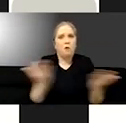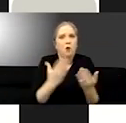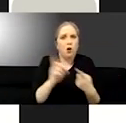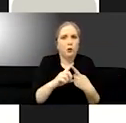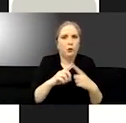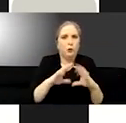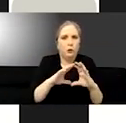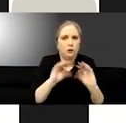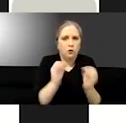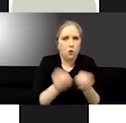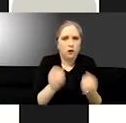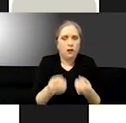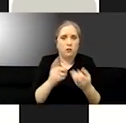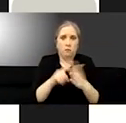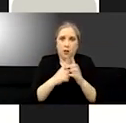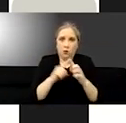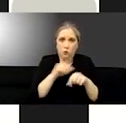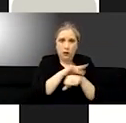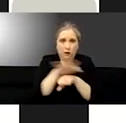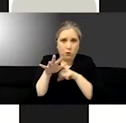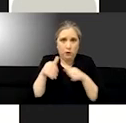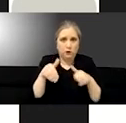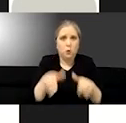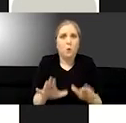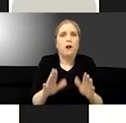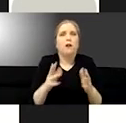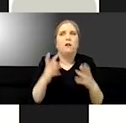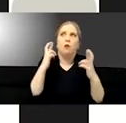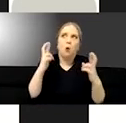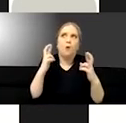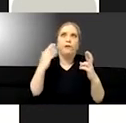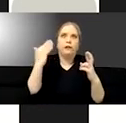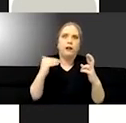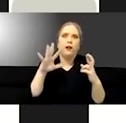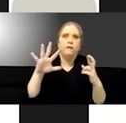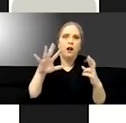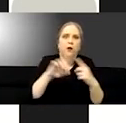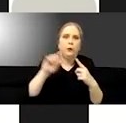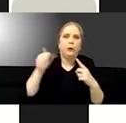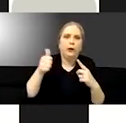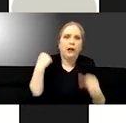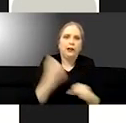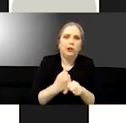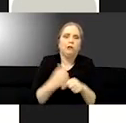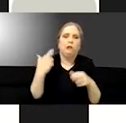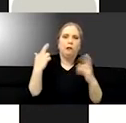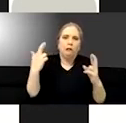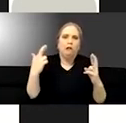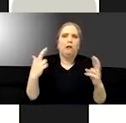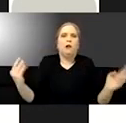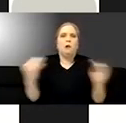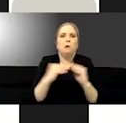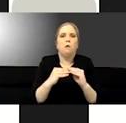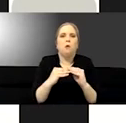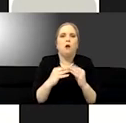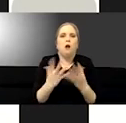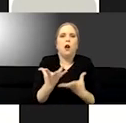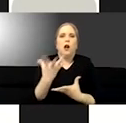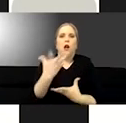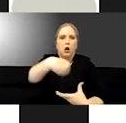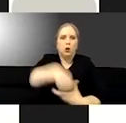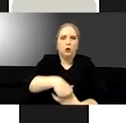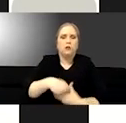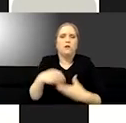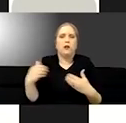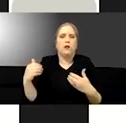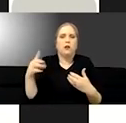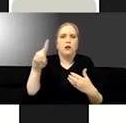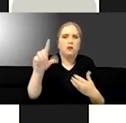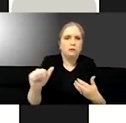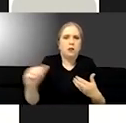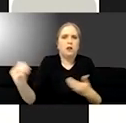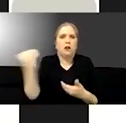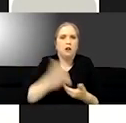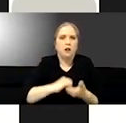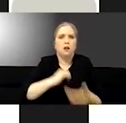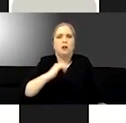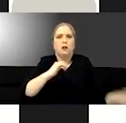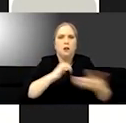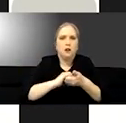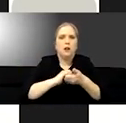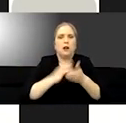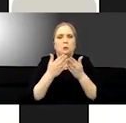Thank you. Scott, have we got another question?